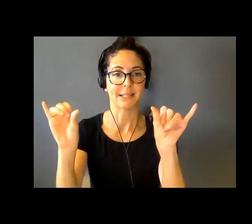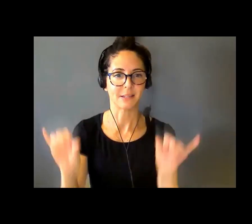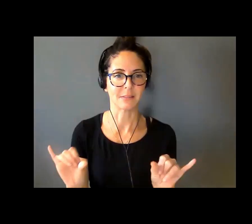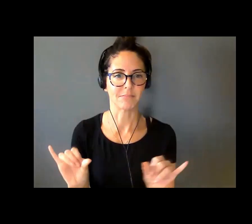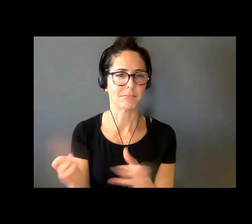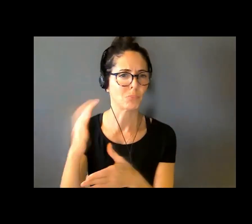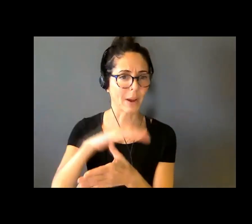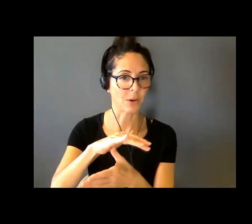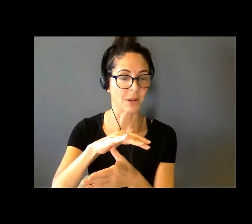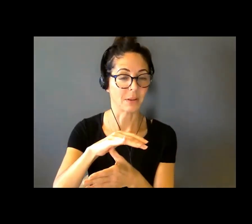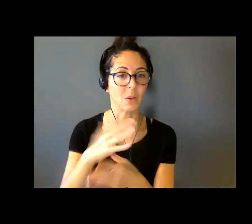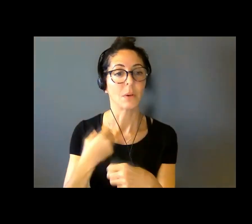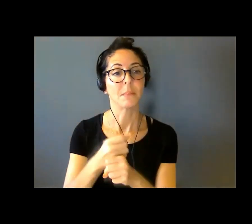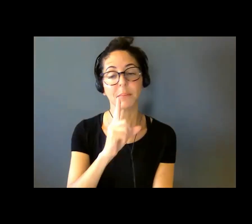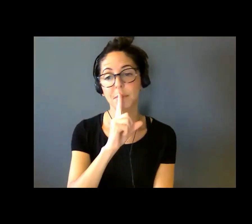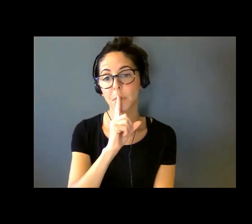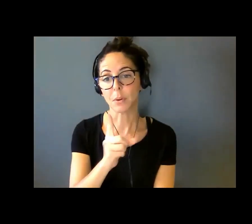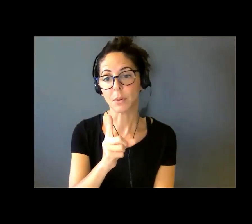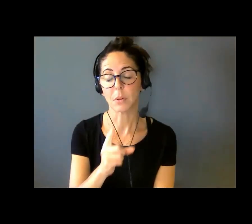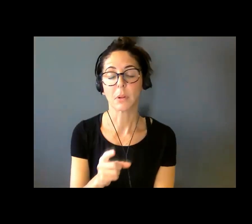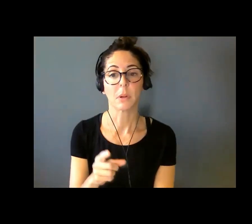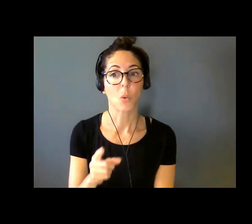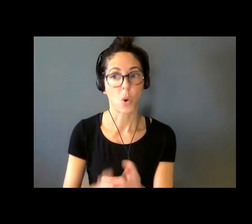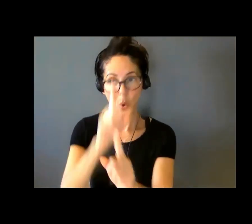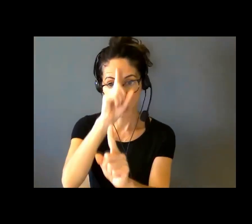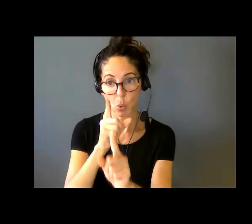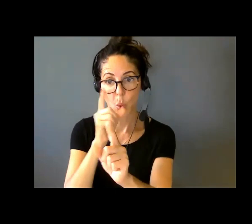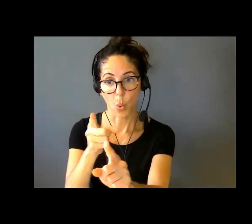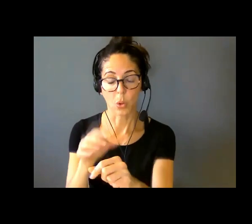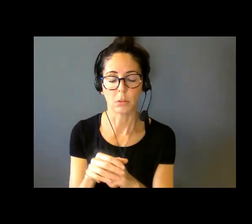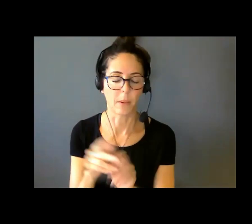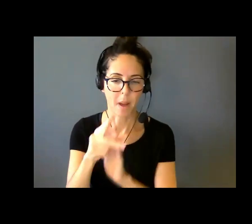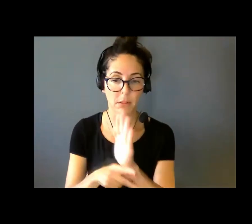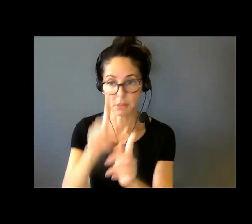to make sure that what we intend to do, or what the policies intend to do, are really